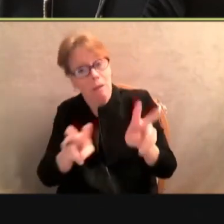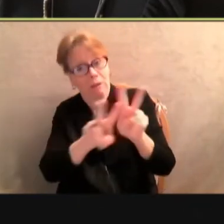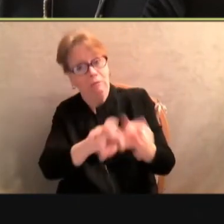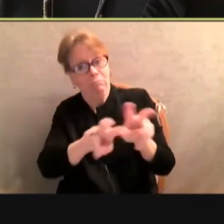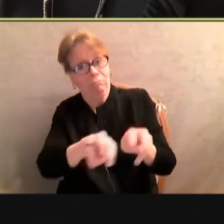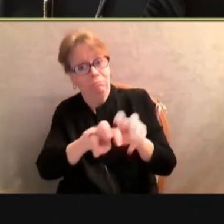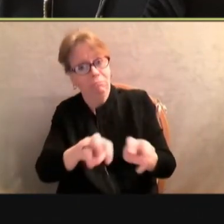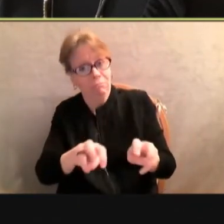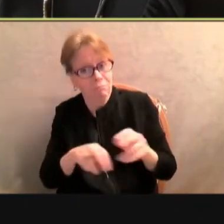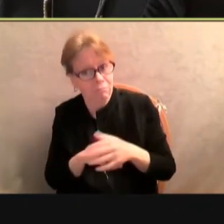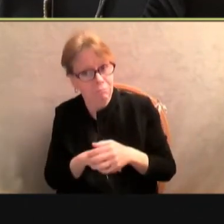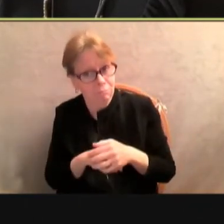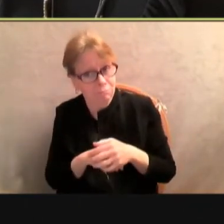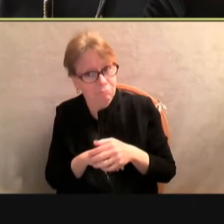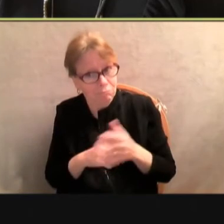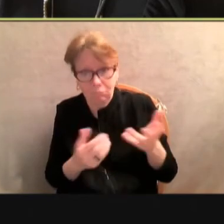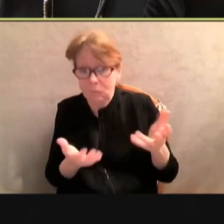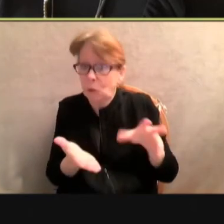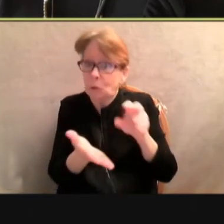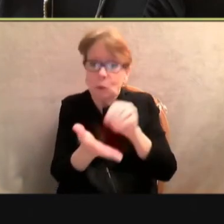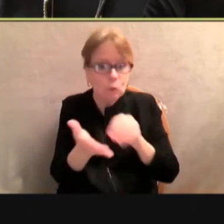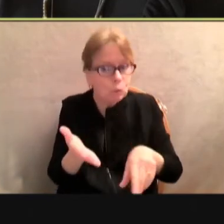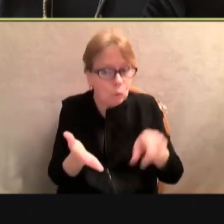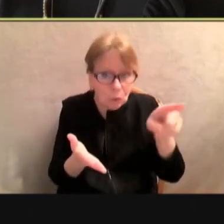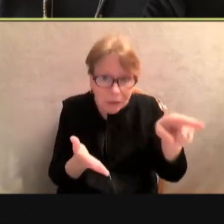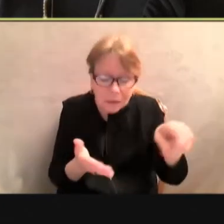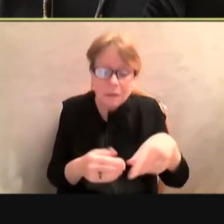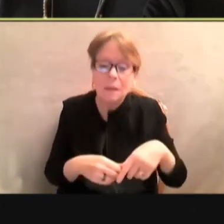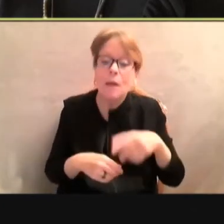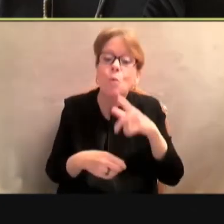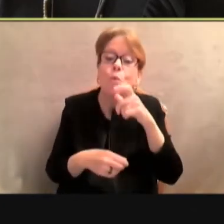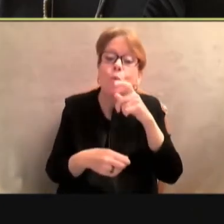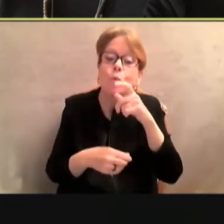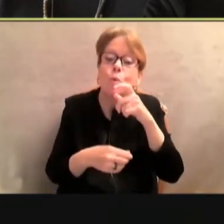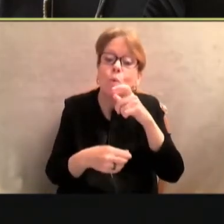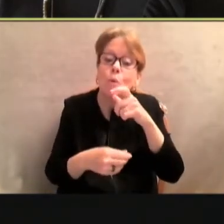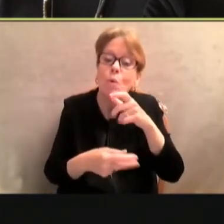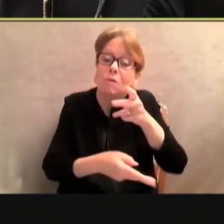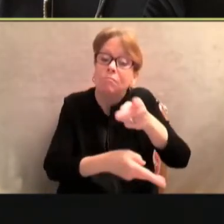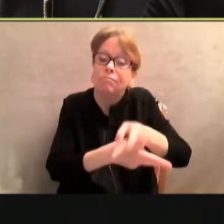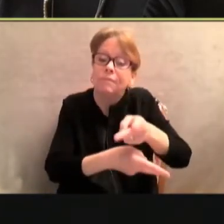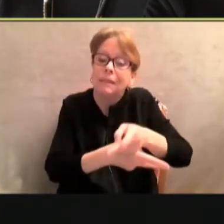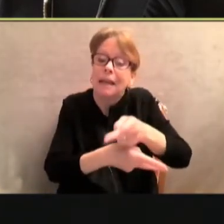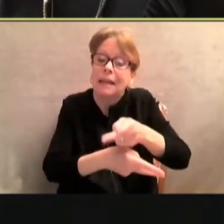really work with students and their treatment providers to ask all necessary questions and